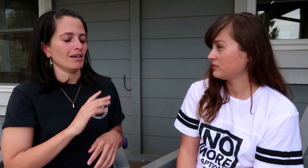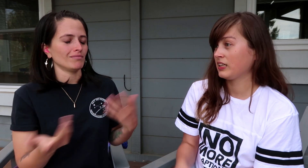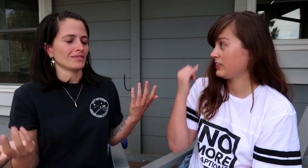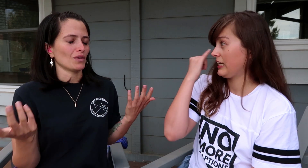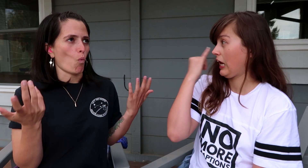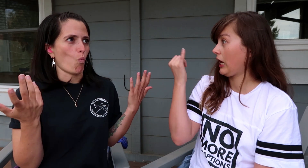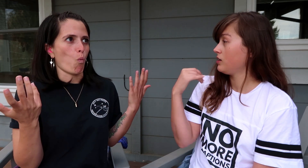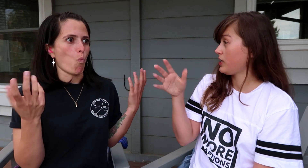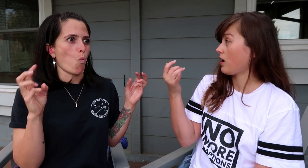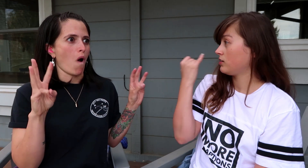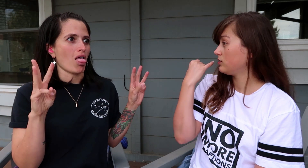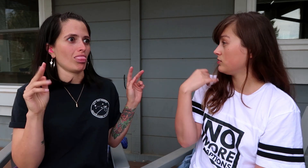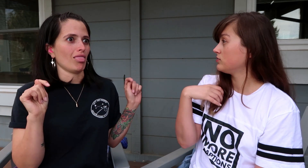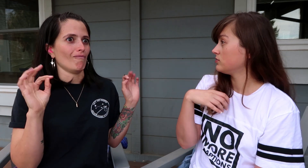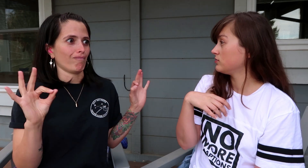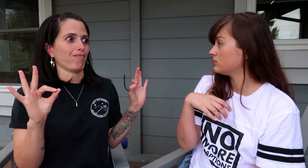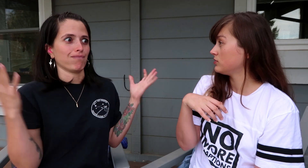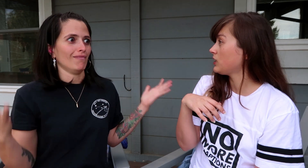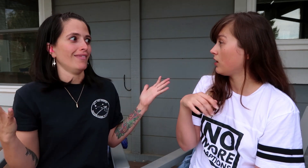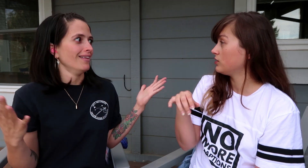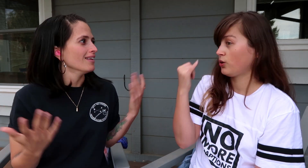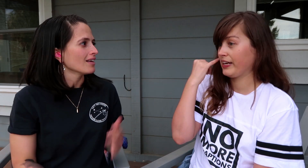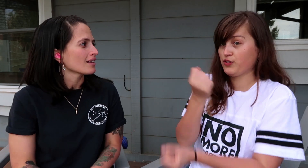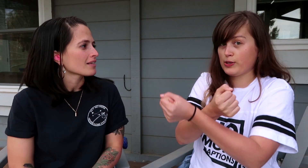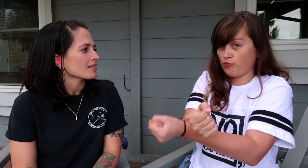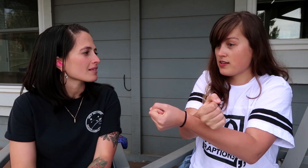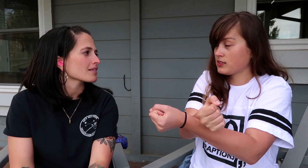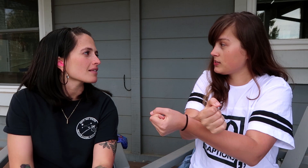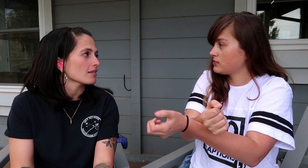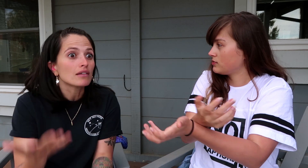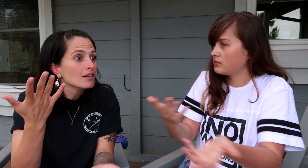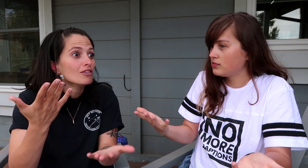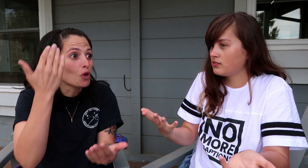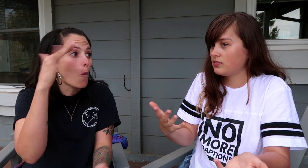most of the time you are just like, "W-T-F?!" R: Same thing if you get arrested...